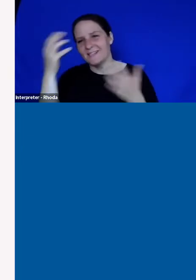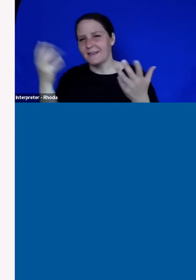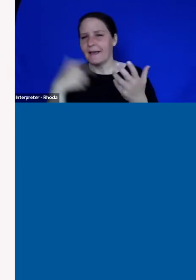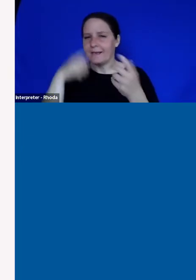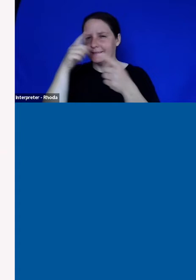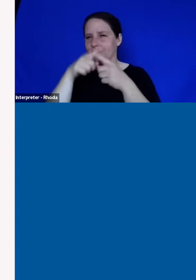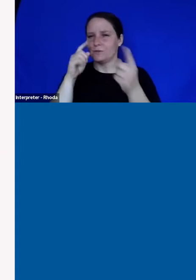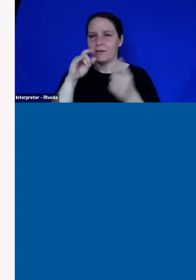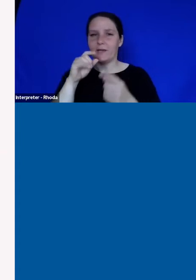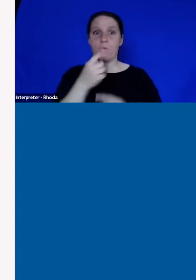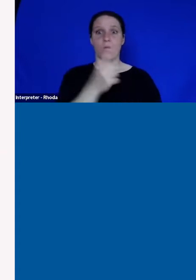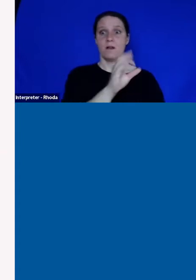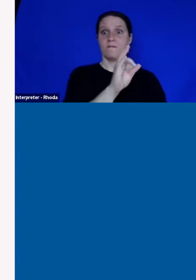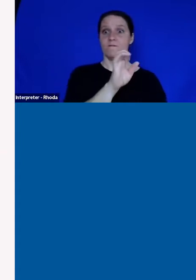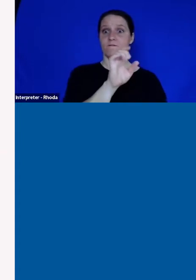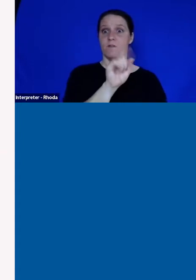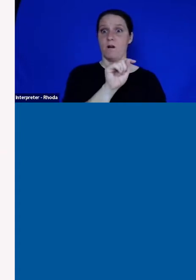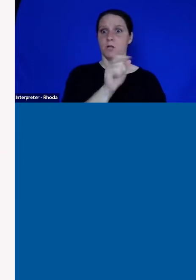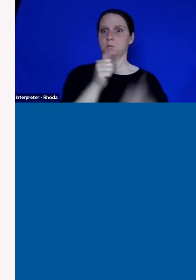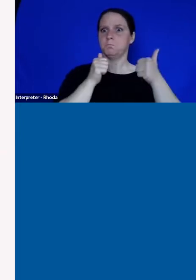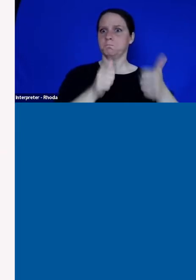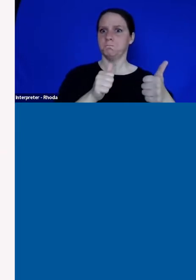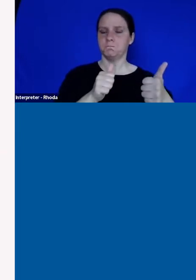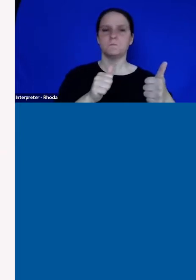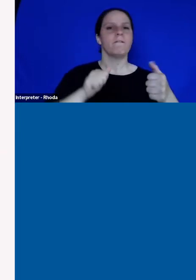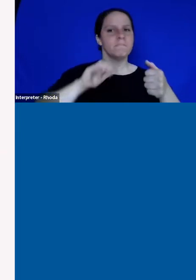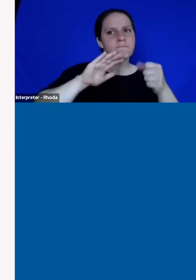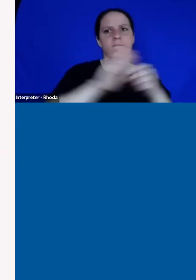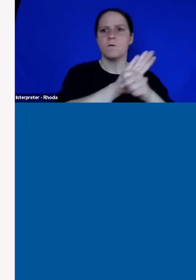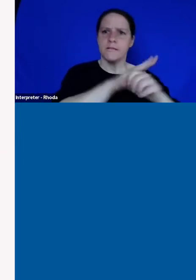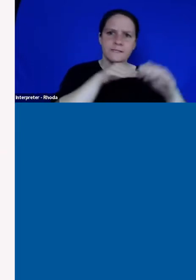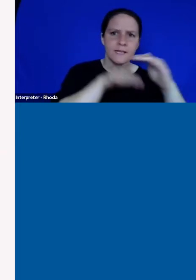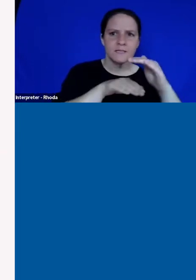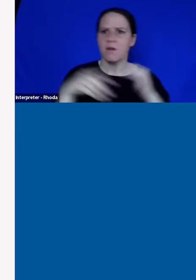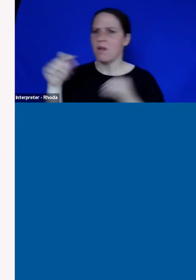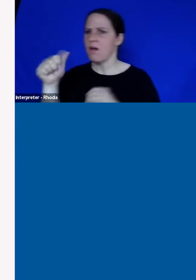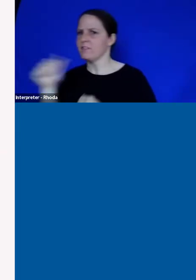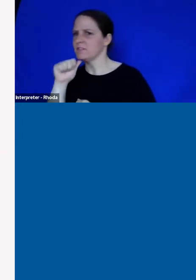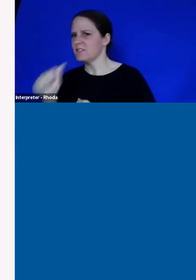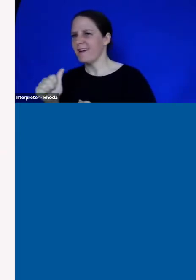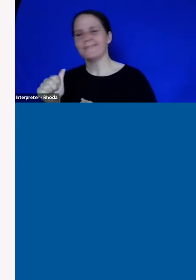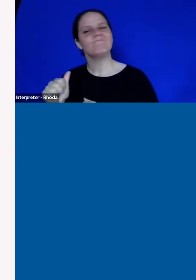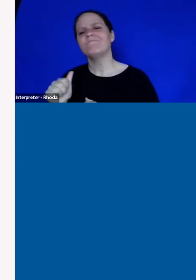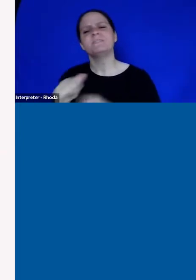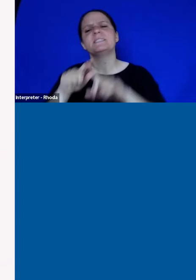To me, it really depends on the purpose, the amount of text, as well as the emotion you're trying to convey.